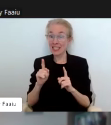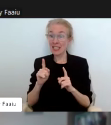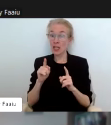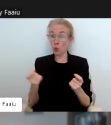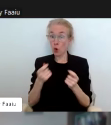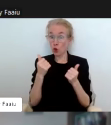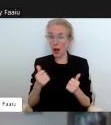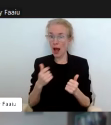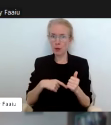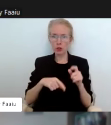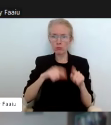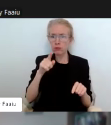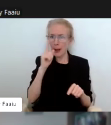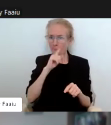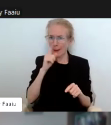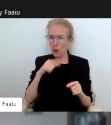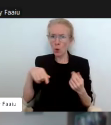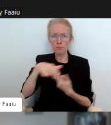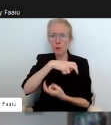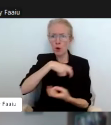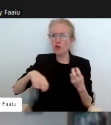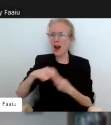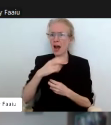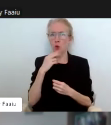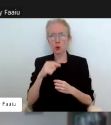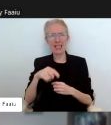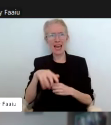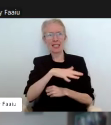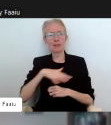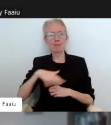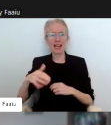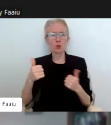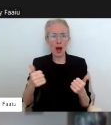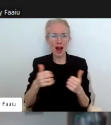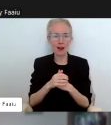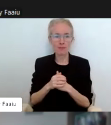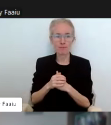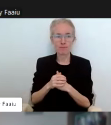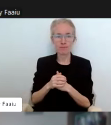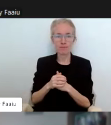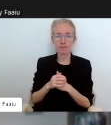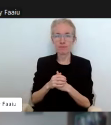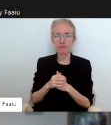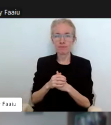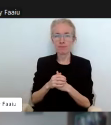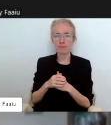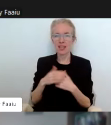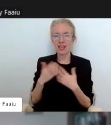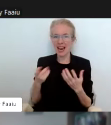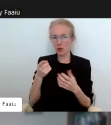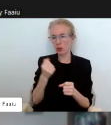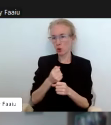here's a photograph of me on the bonnet of a car, at the wheel of a car, with a motorbike, with a bicycle, sailing and on horseback.